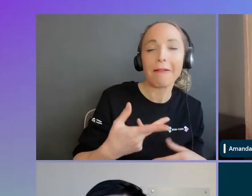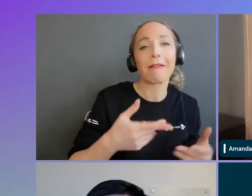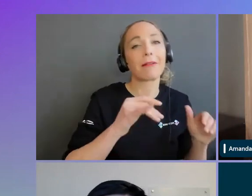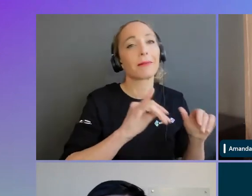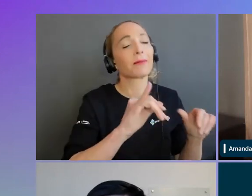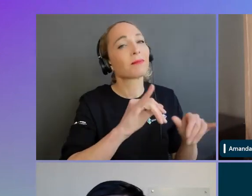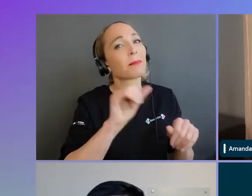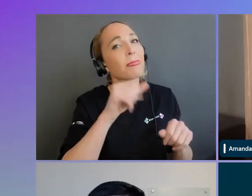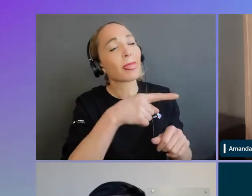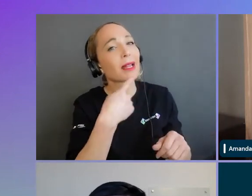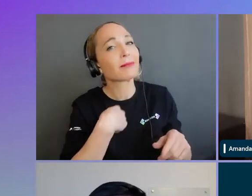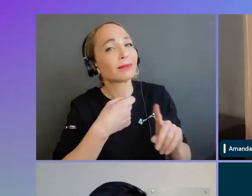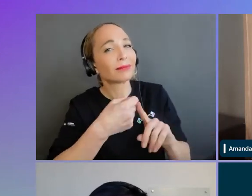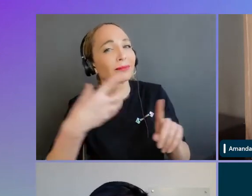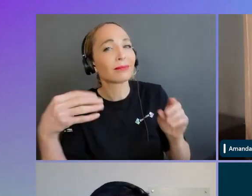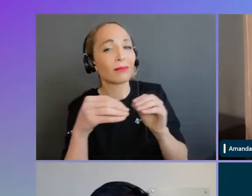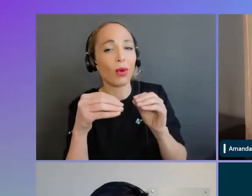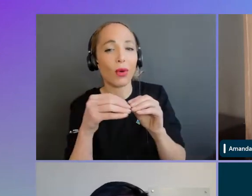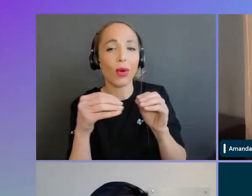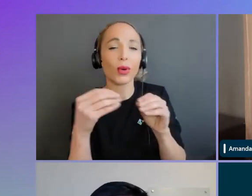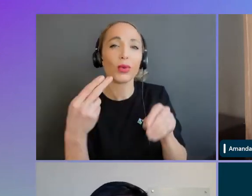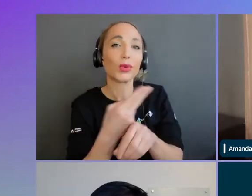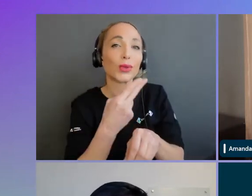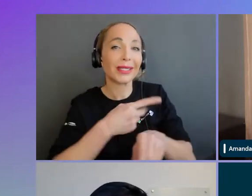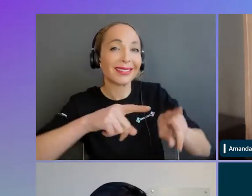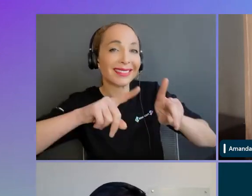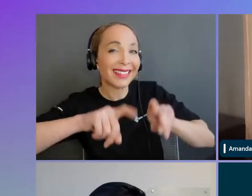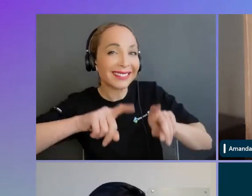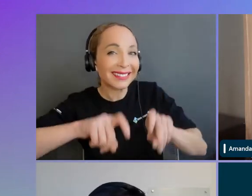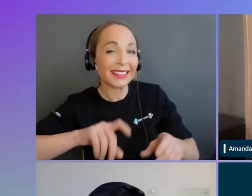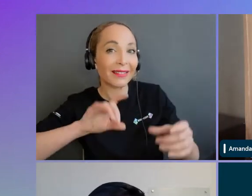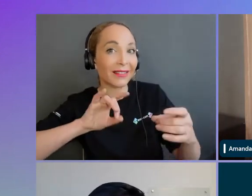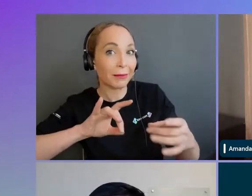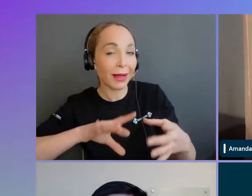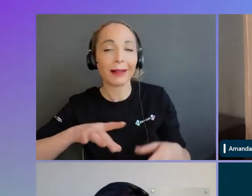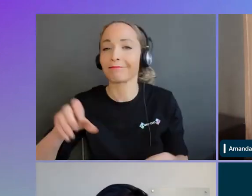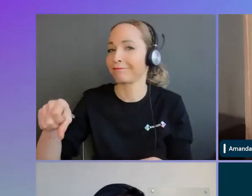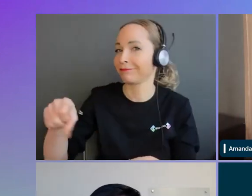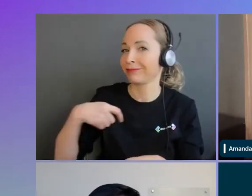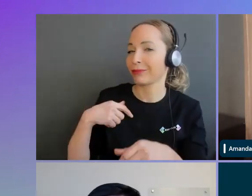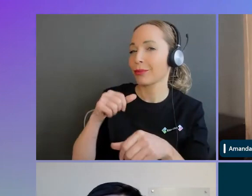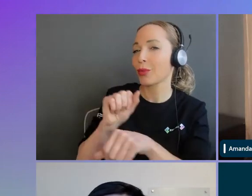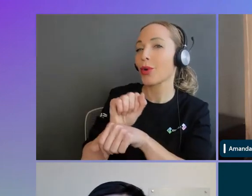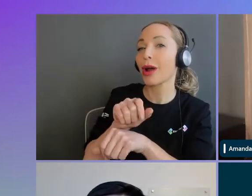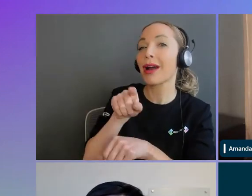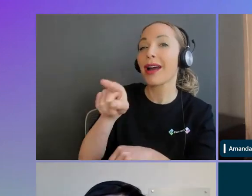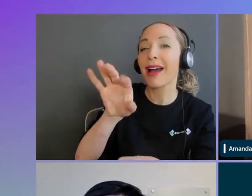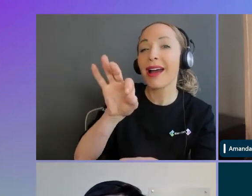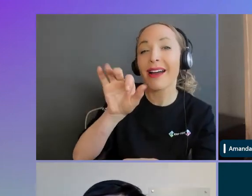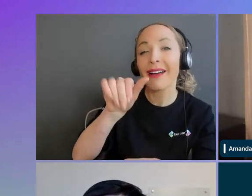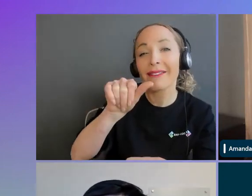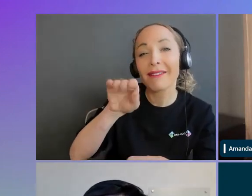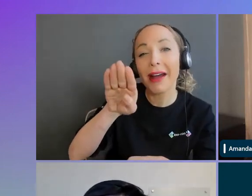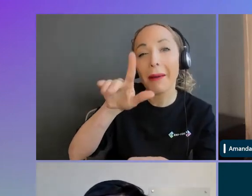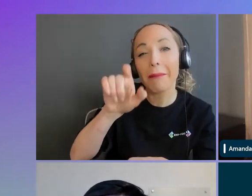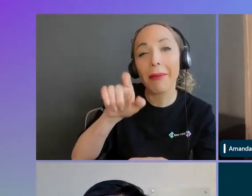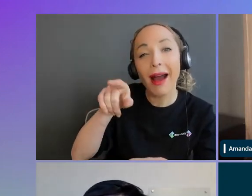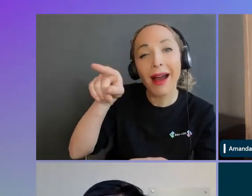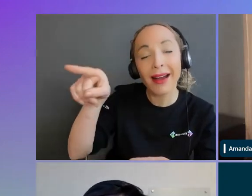for user testing, we worked with fable. Um, and fable is a platform that specialized in accessibility testing, conducted